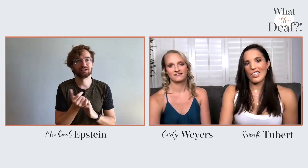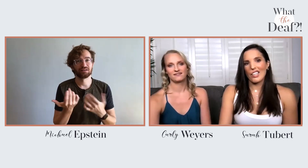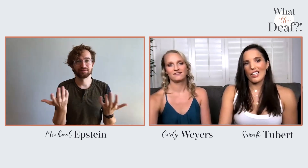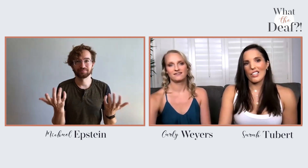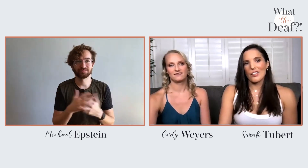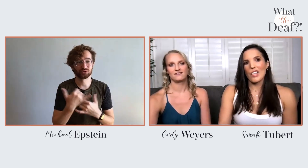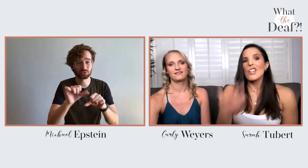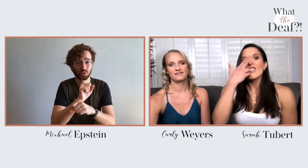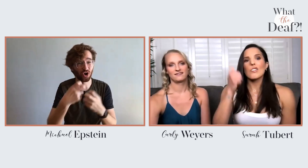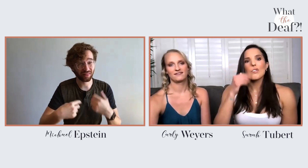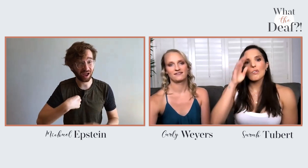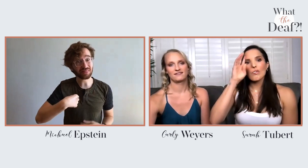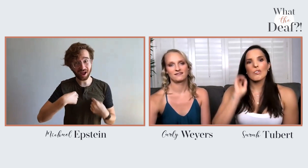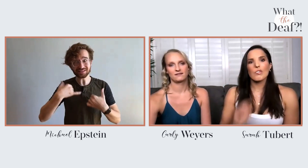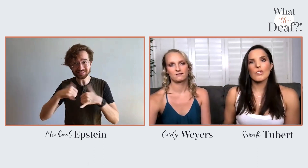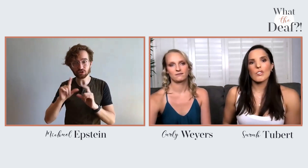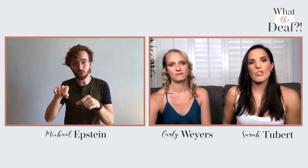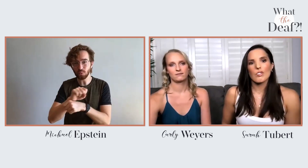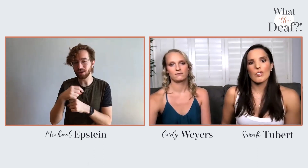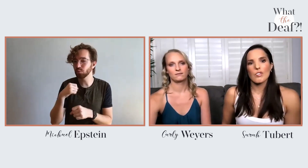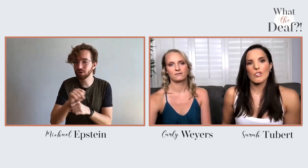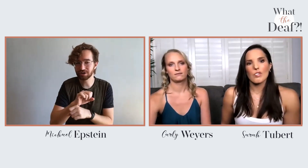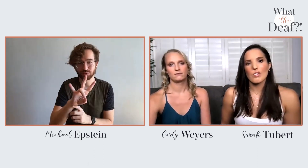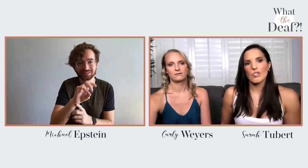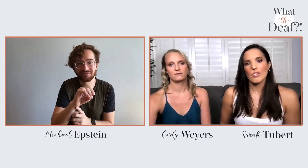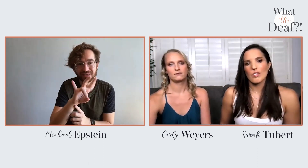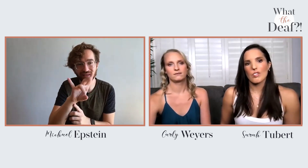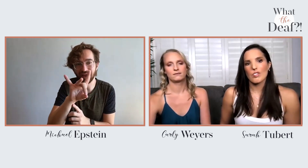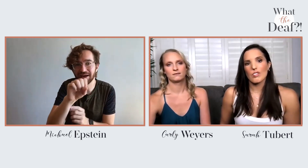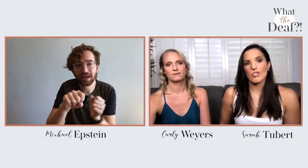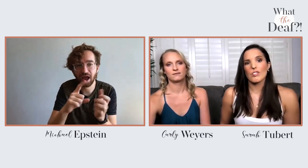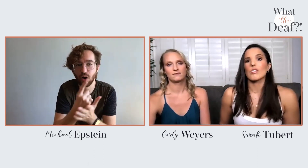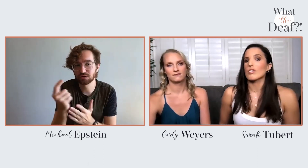You know, you work hard. Like think about my situation. I work 70, 80 hours a week sometimes.